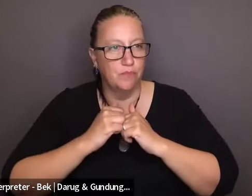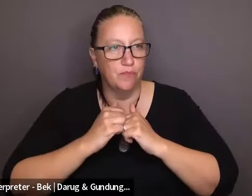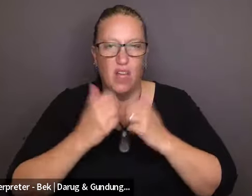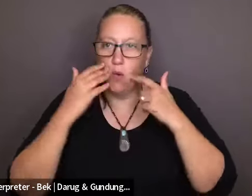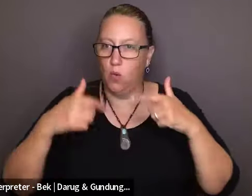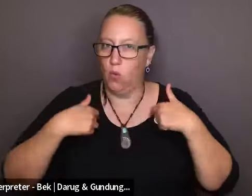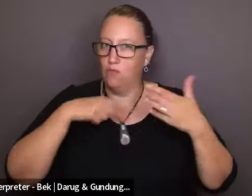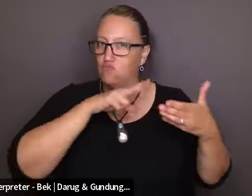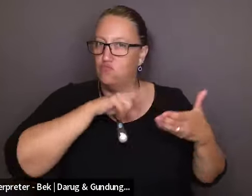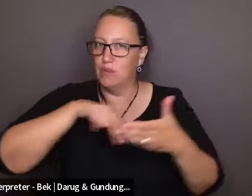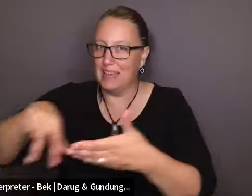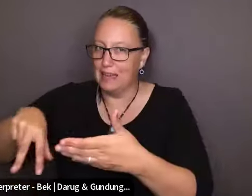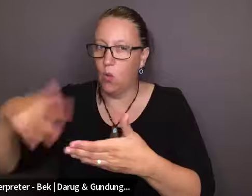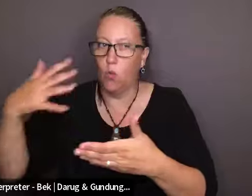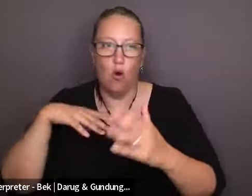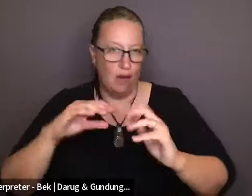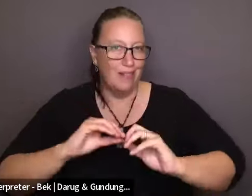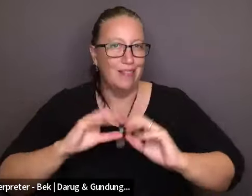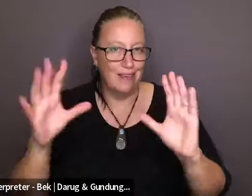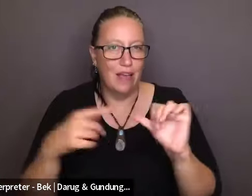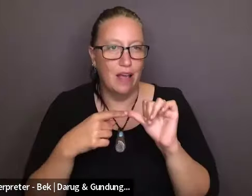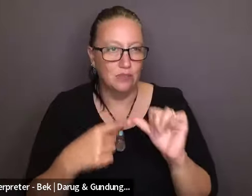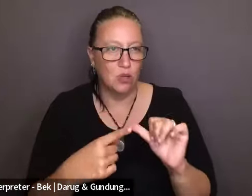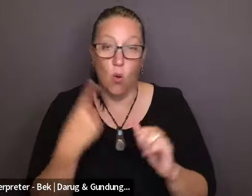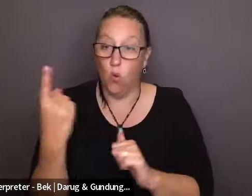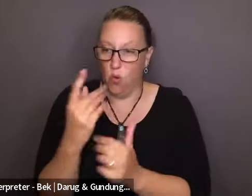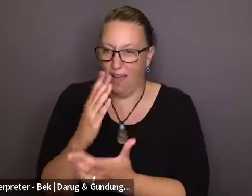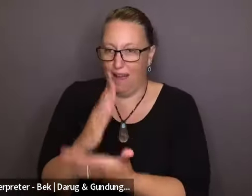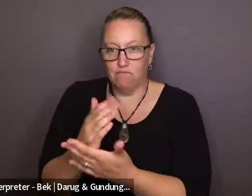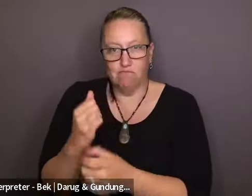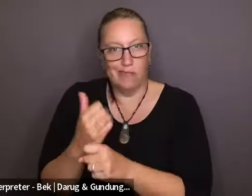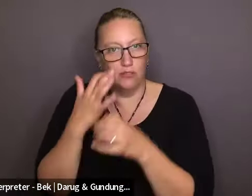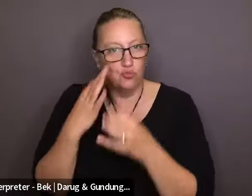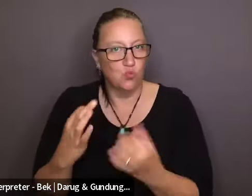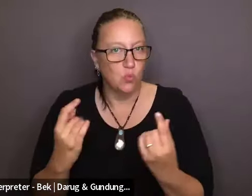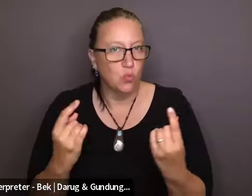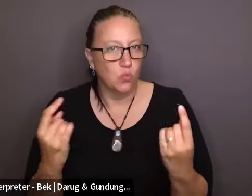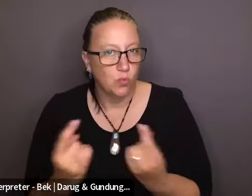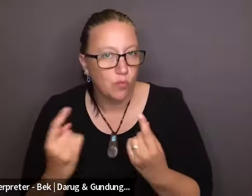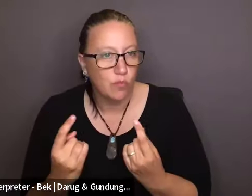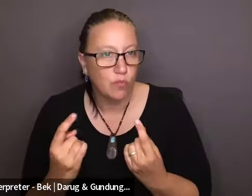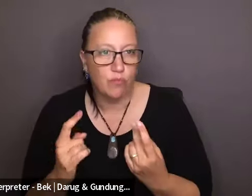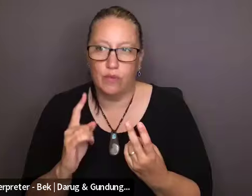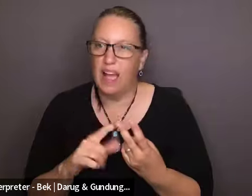partnerships and shared leadership structures. So when reviewers read your application they're looking